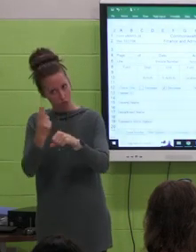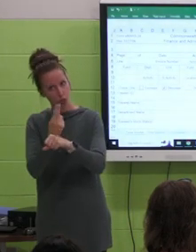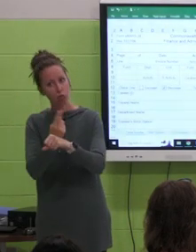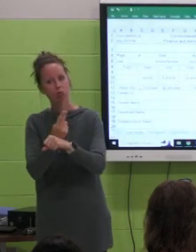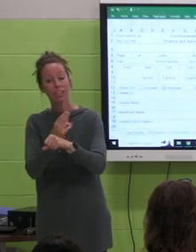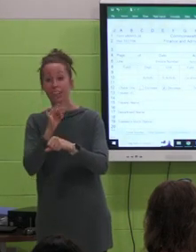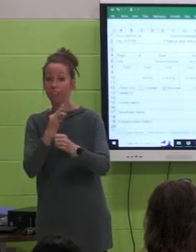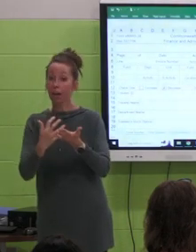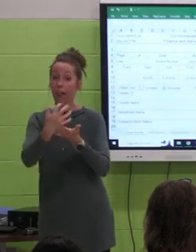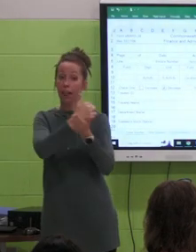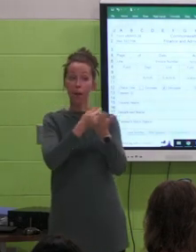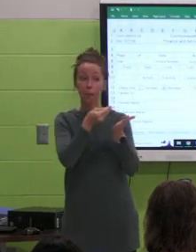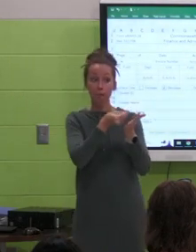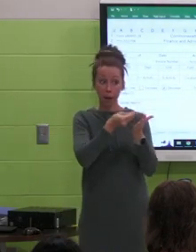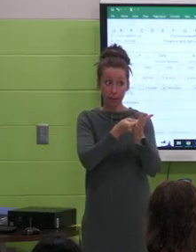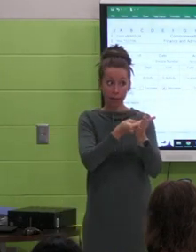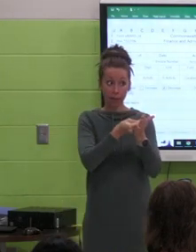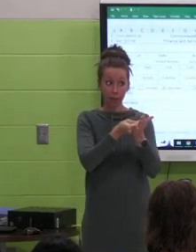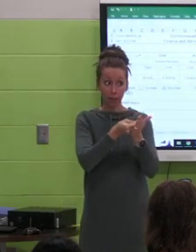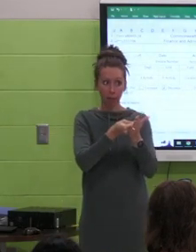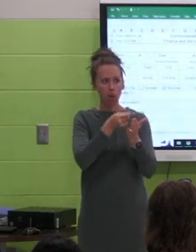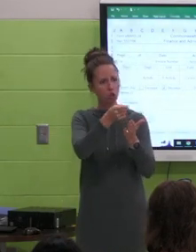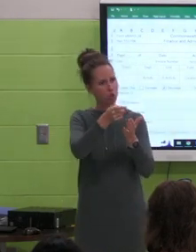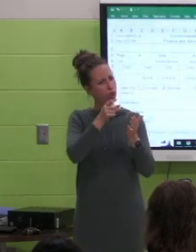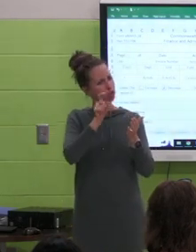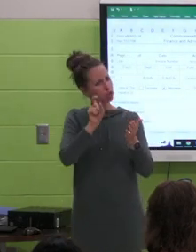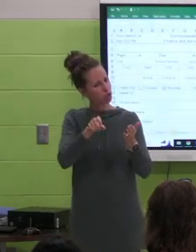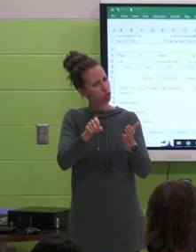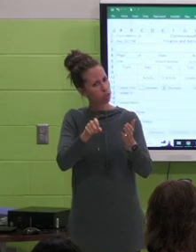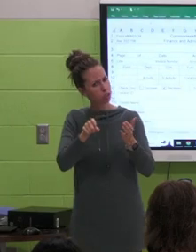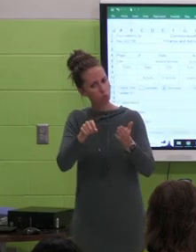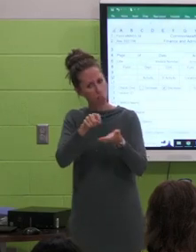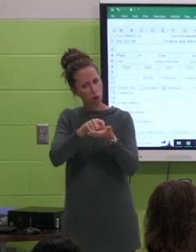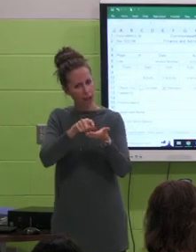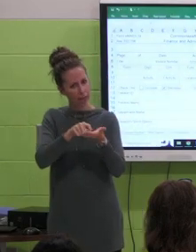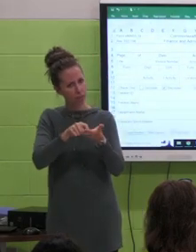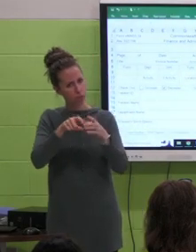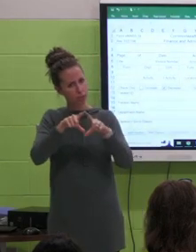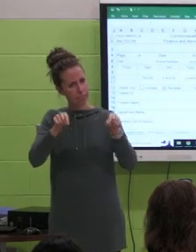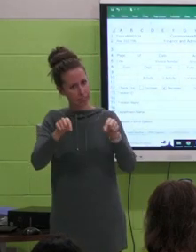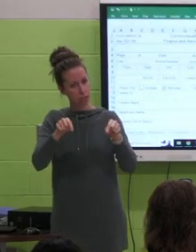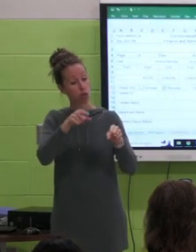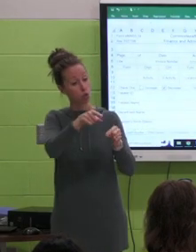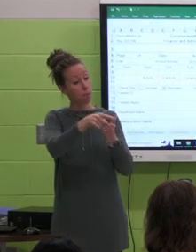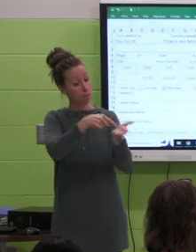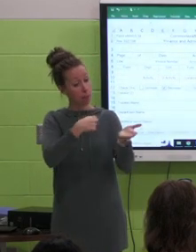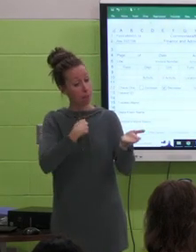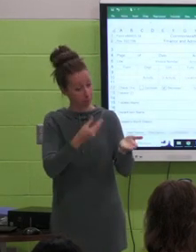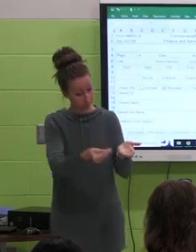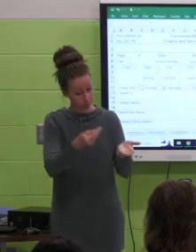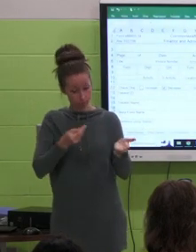money you need to be able to write out who paid you and turn it in and everything we're talking